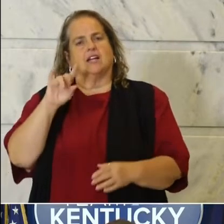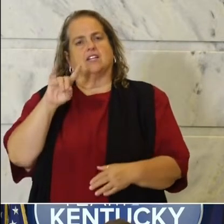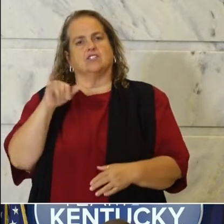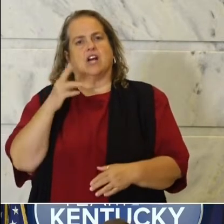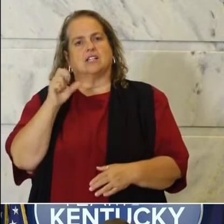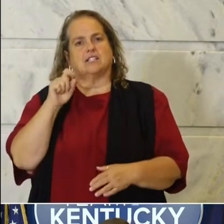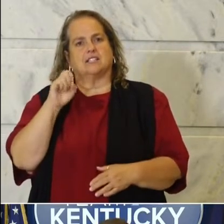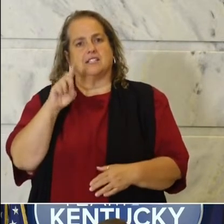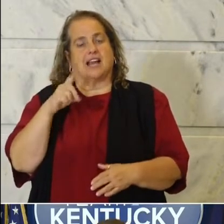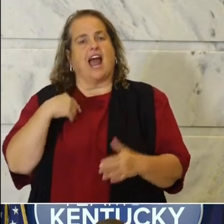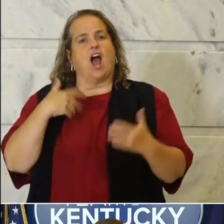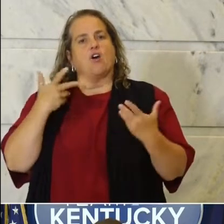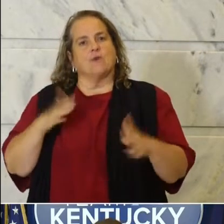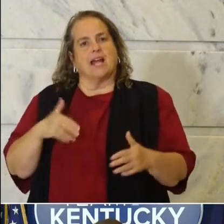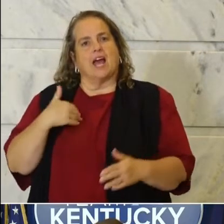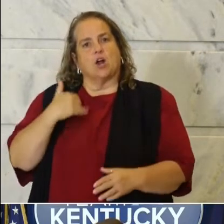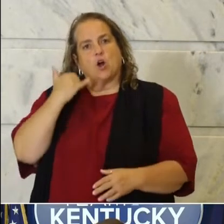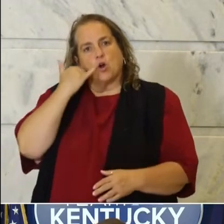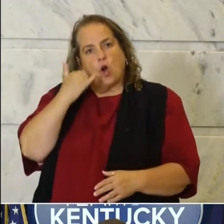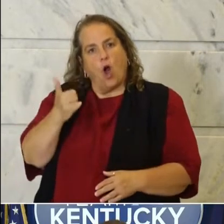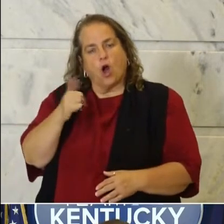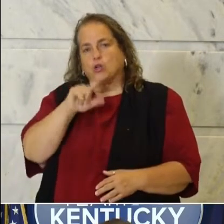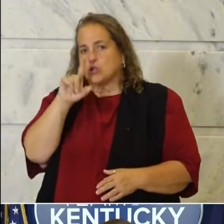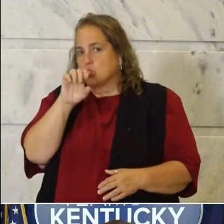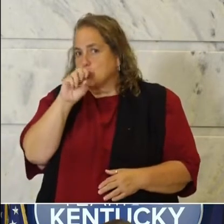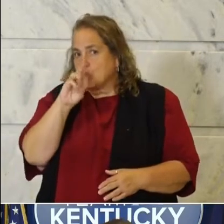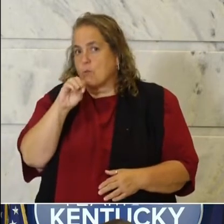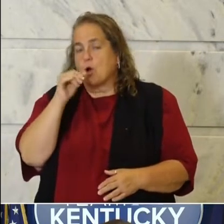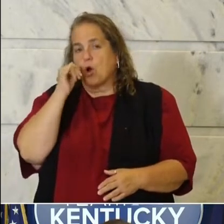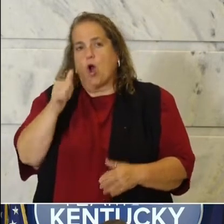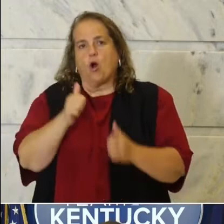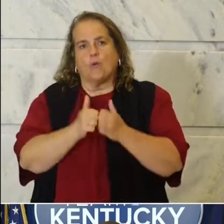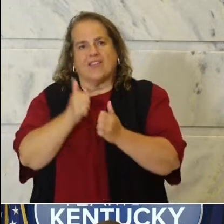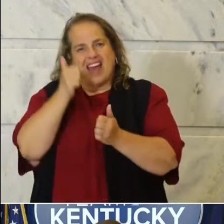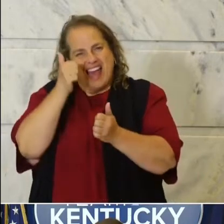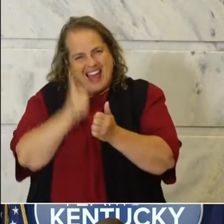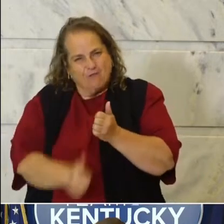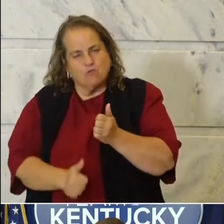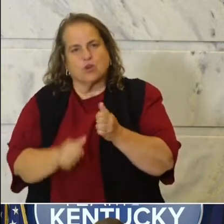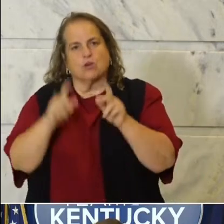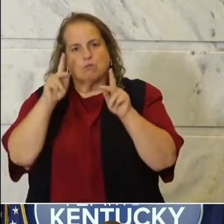call with every single A zoom call with every single GSP class, which is much